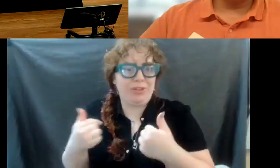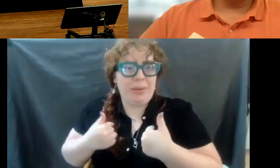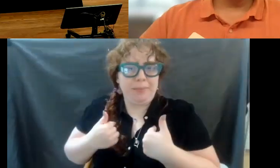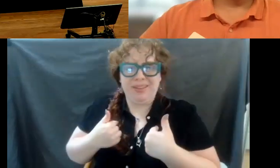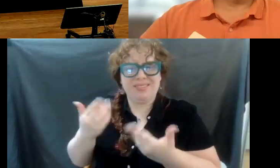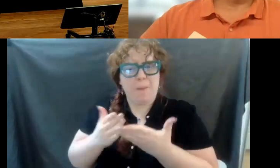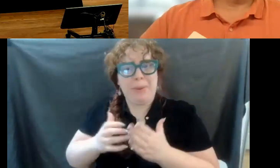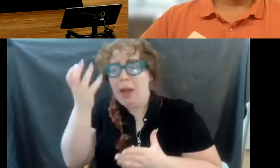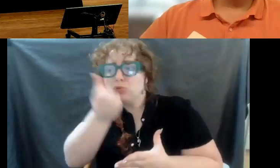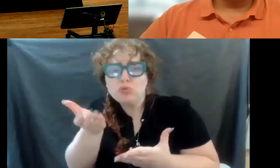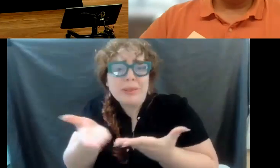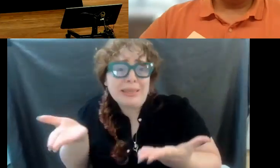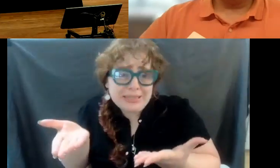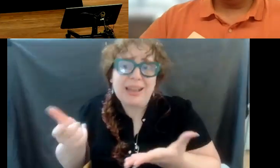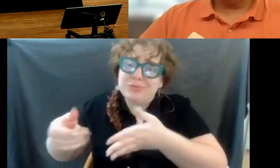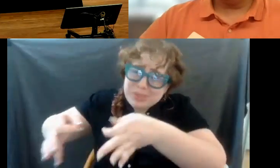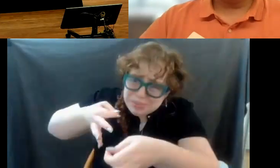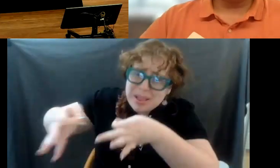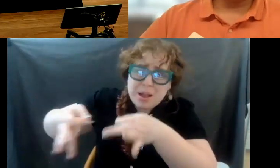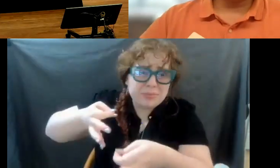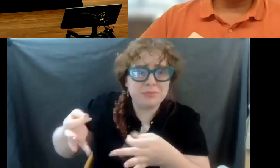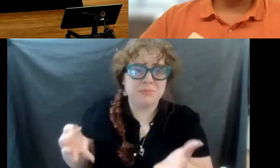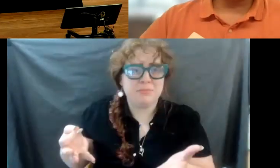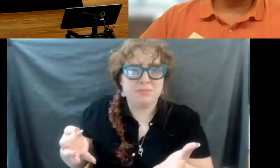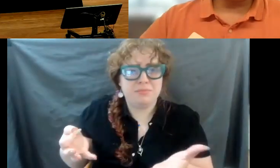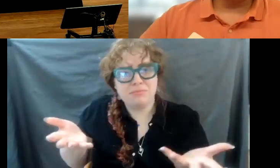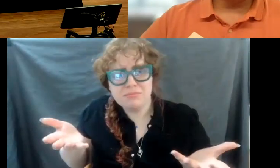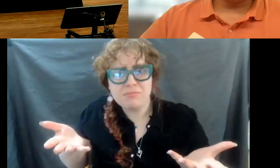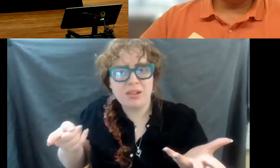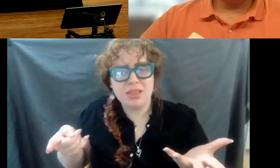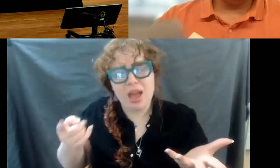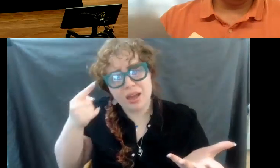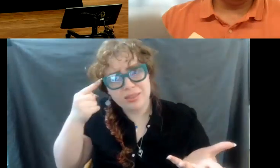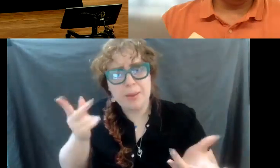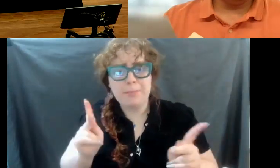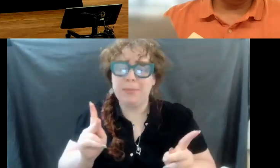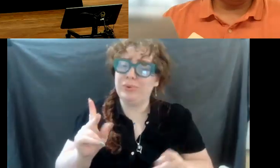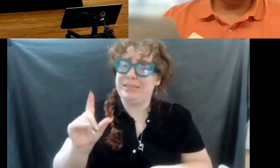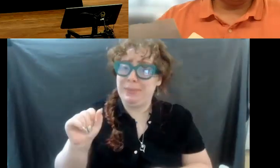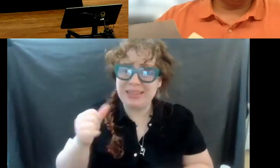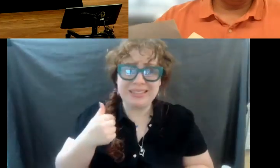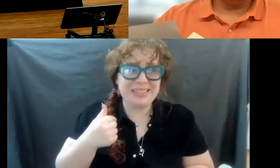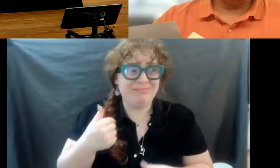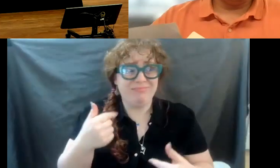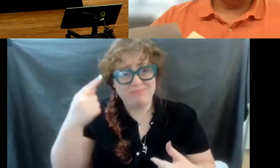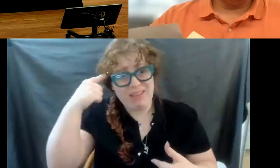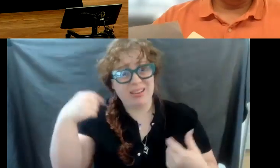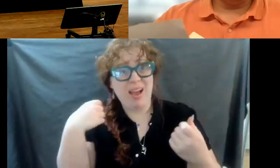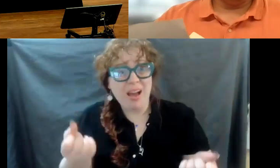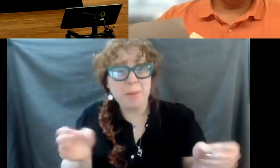you know, beliefs about people with mental and behavioral health disabilities. So thank you once again for joining us today.